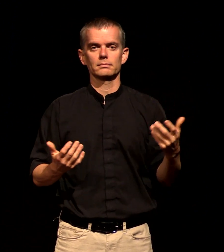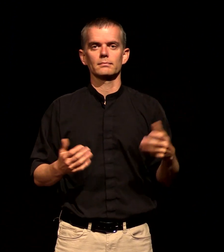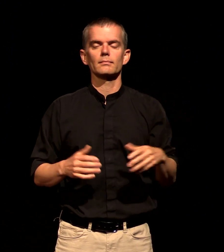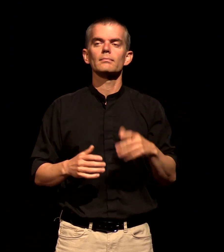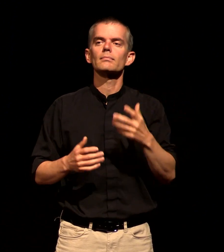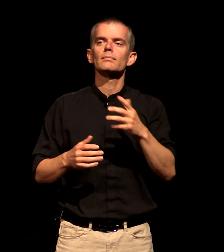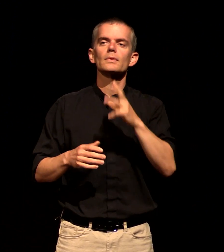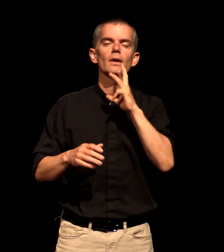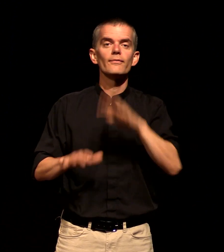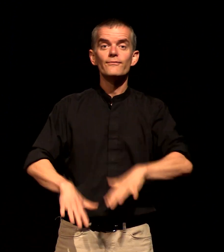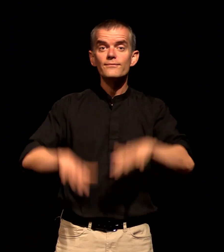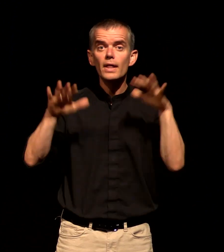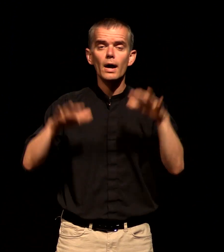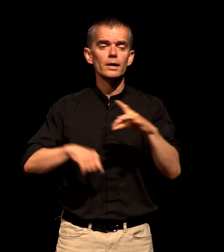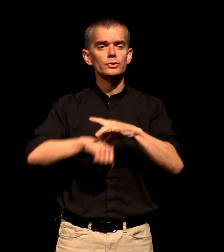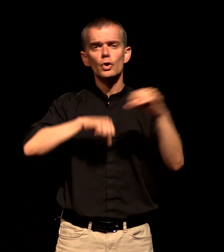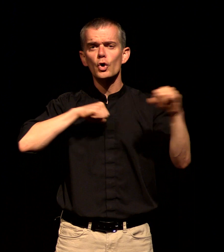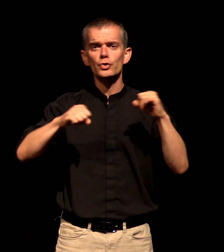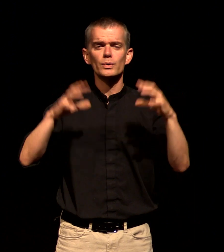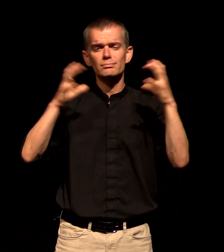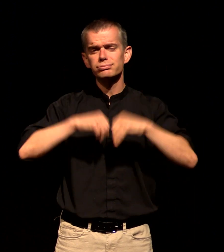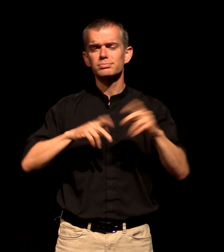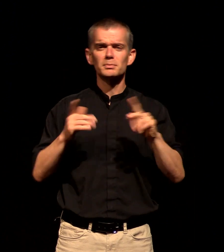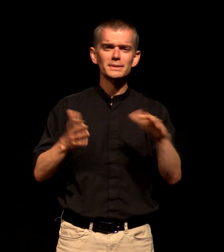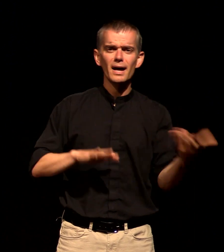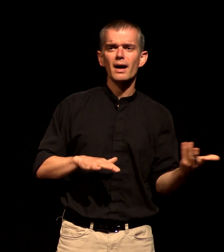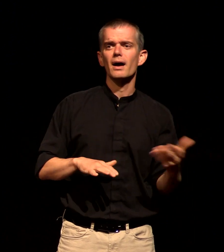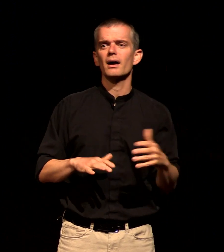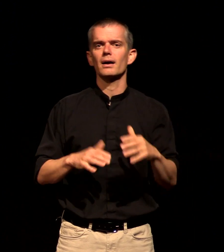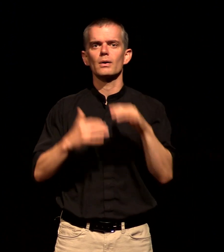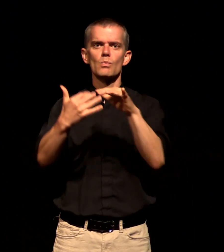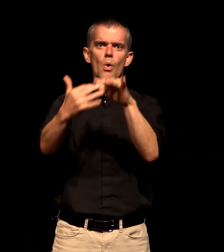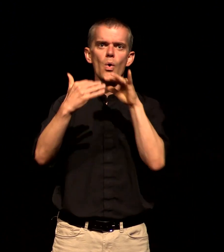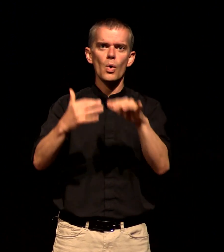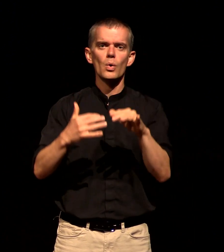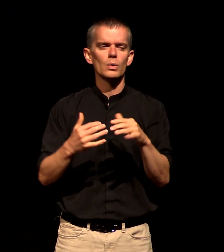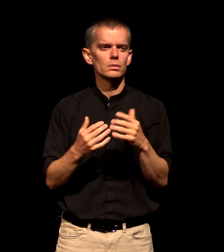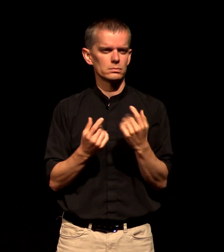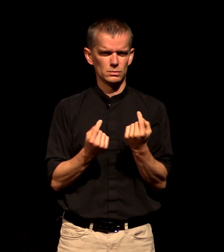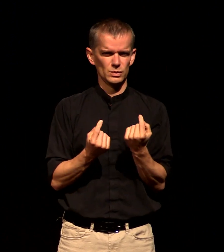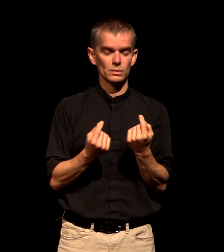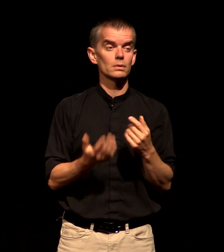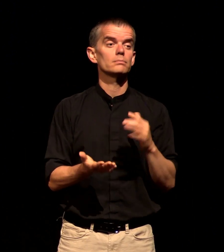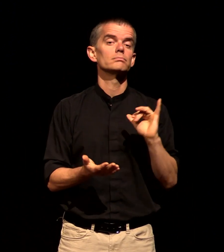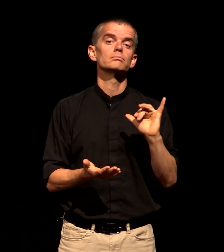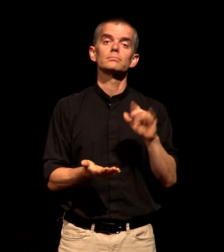earthquakes, wars that devastate entire regions? Psalm 44. Awake